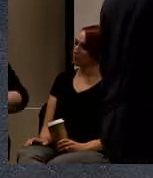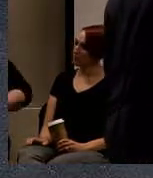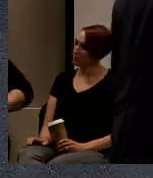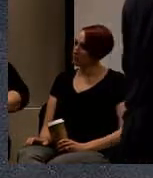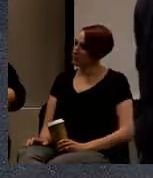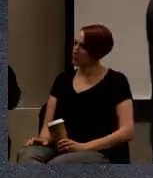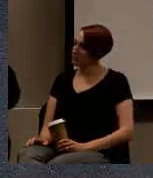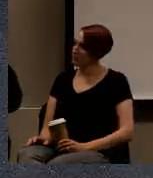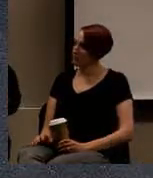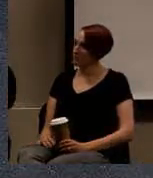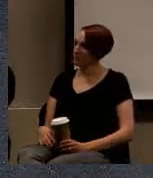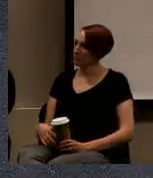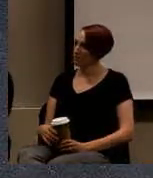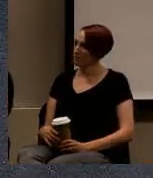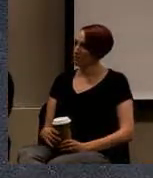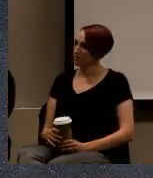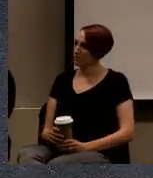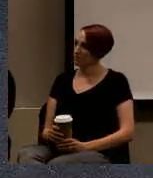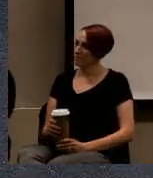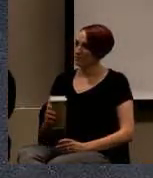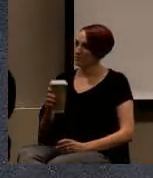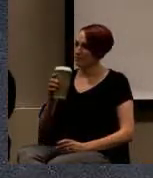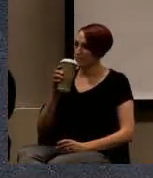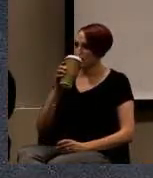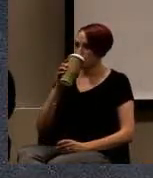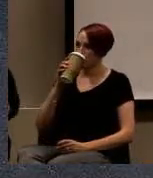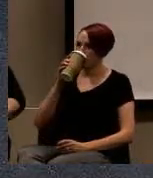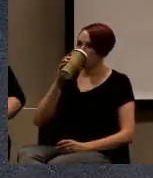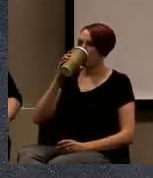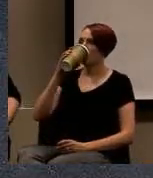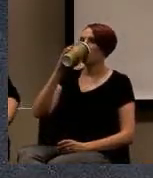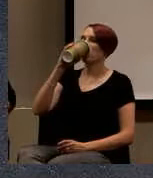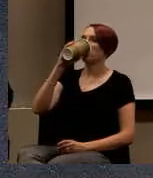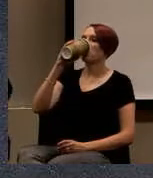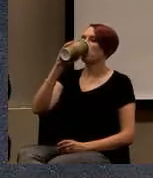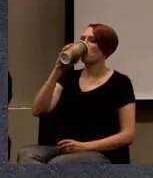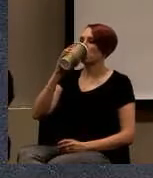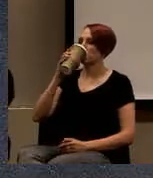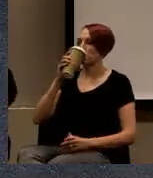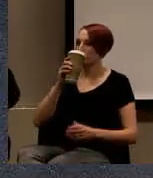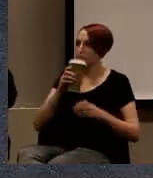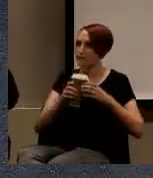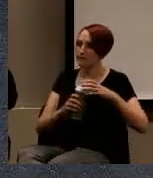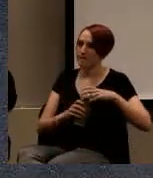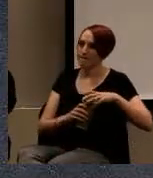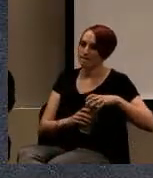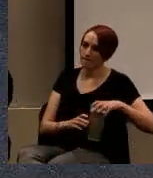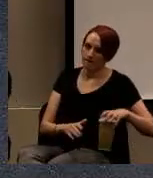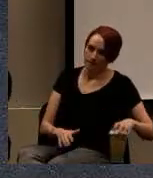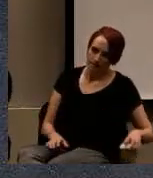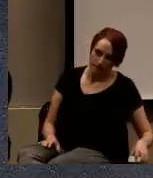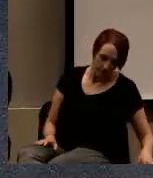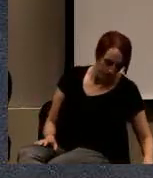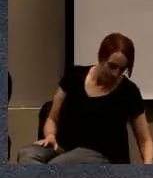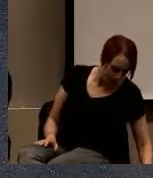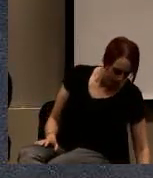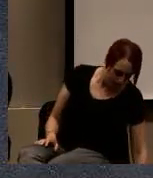ago now with AARP and the American Occupational Therapy Association. What this is designed to do is give drivers a